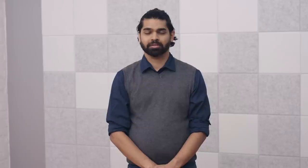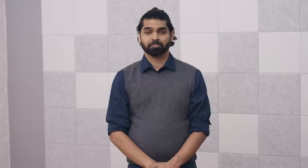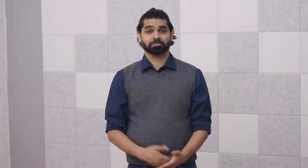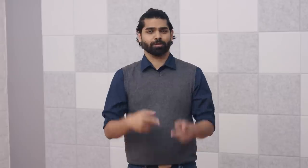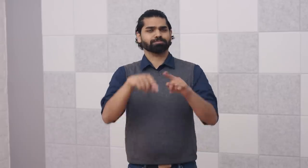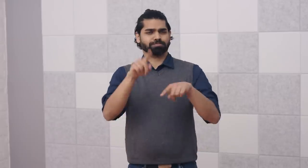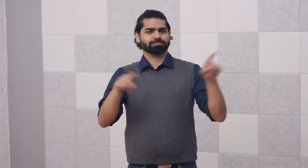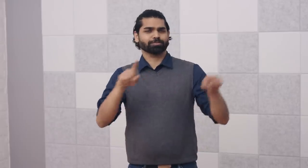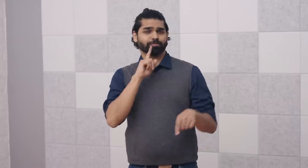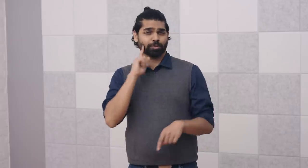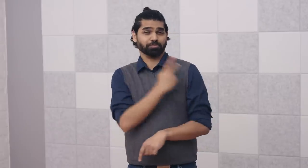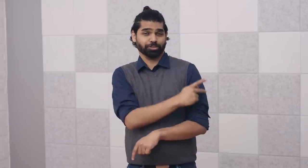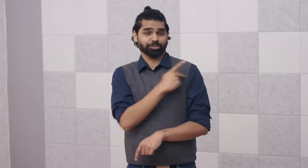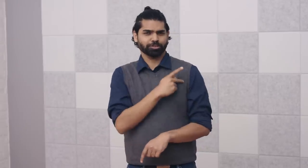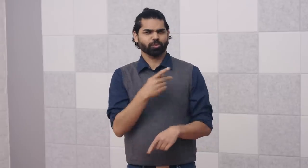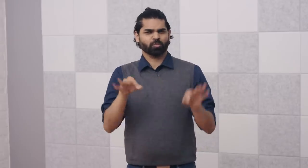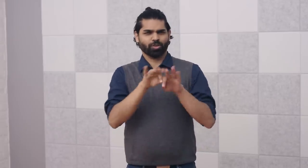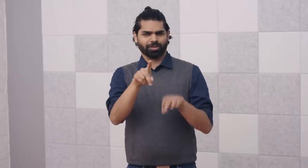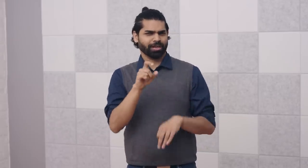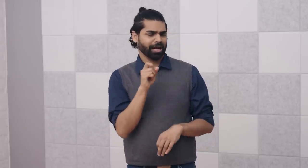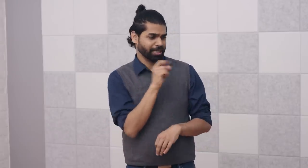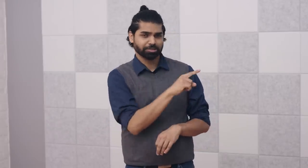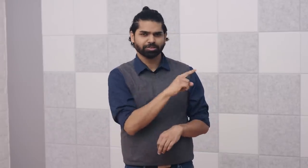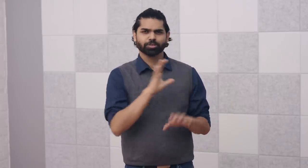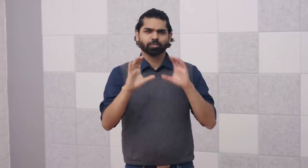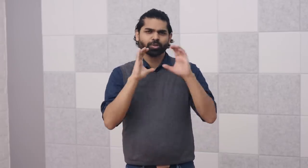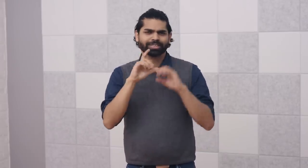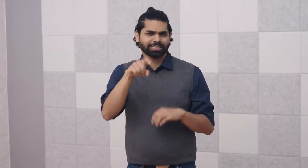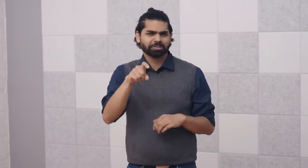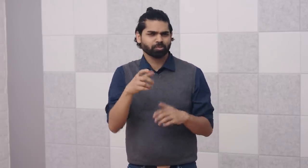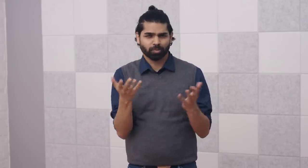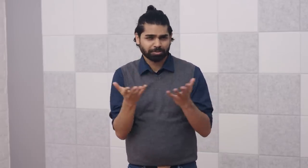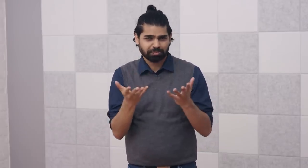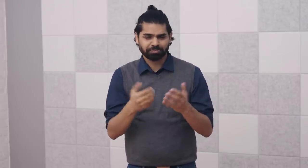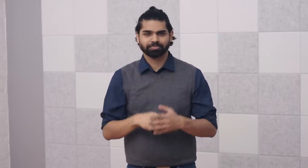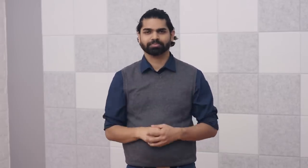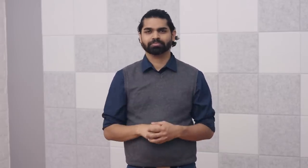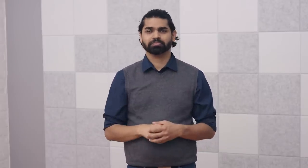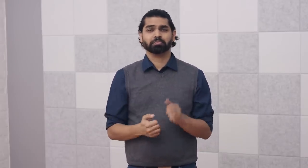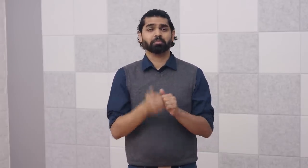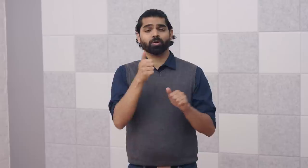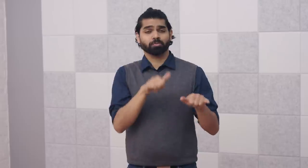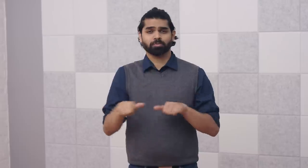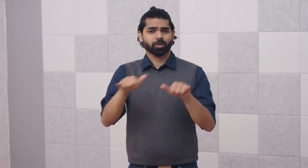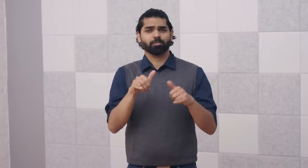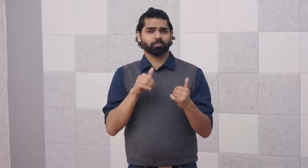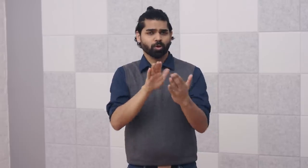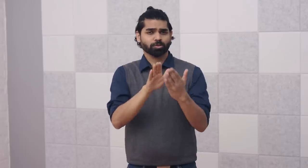There are a variety of accommodations for Deaf patients to access healthcare. Just ask the patient, “What are your communication needs?”